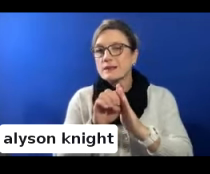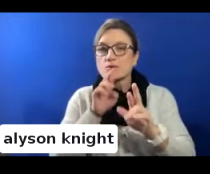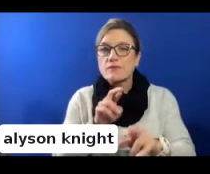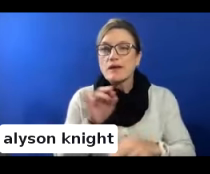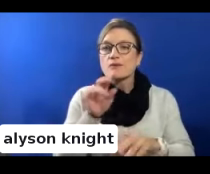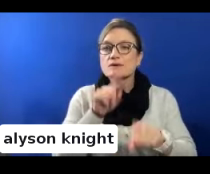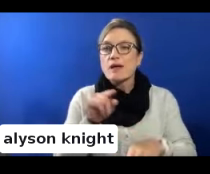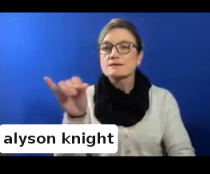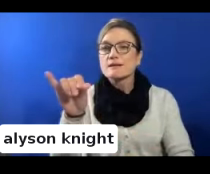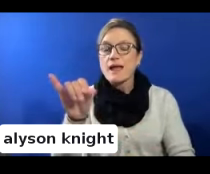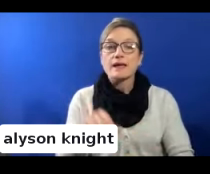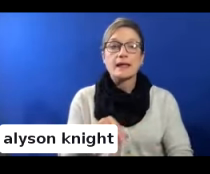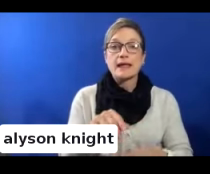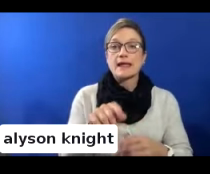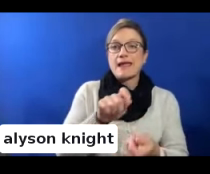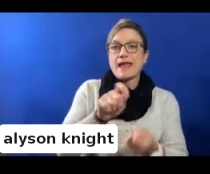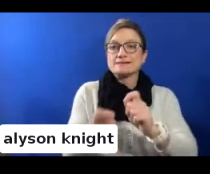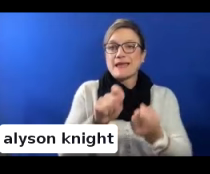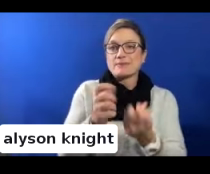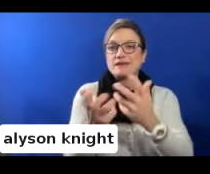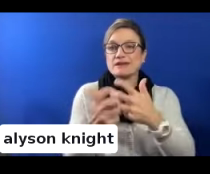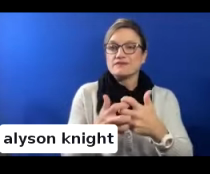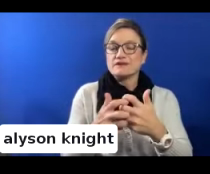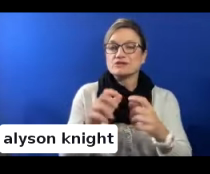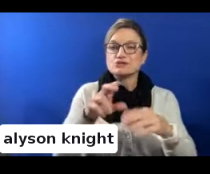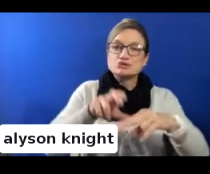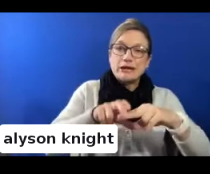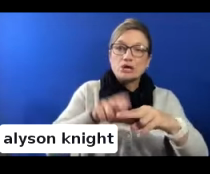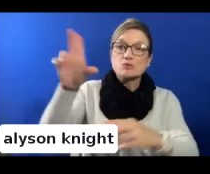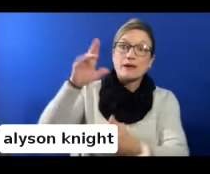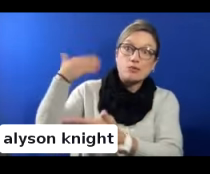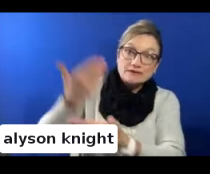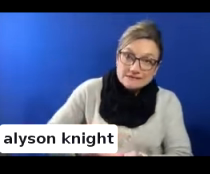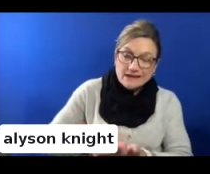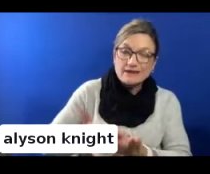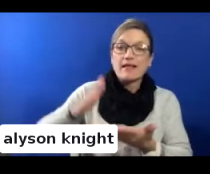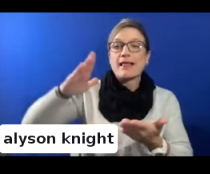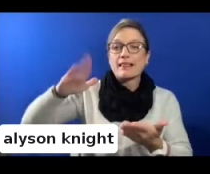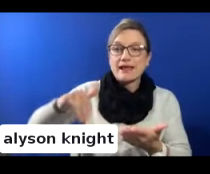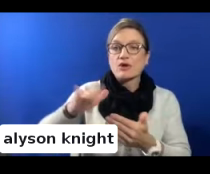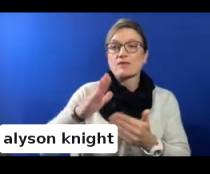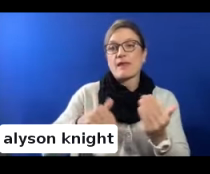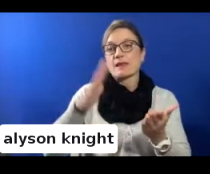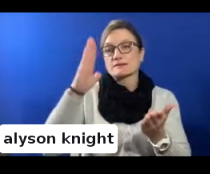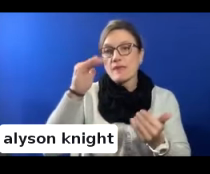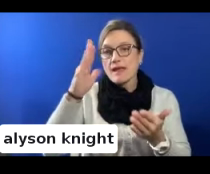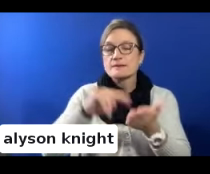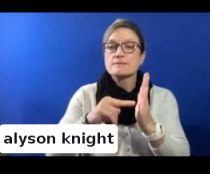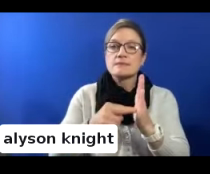the adaptive chairs were received later than anticipated, which caused a delay in the project timeline by two months.